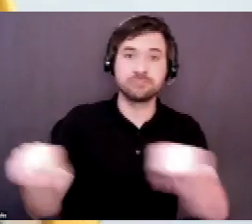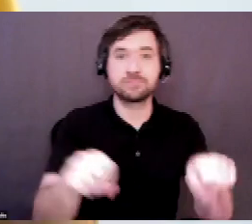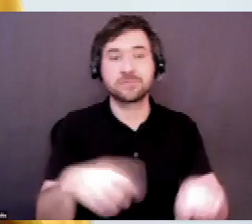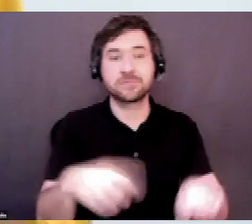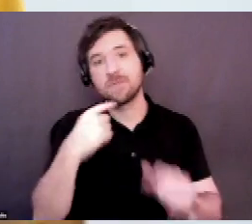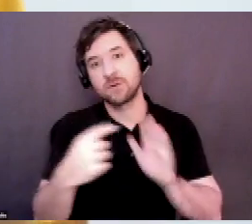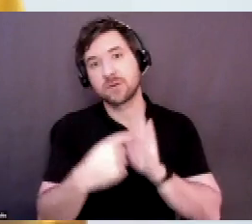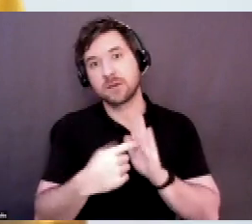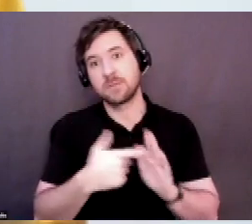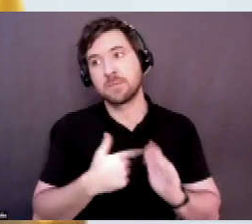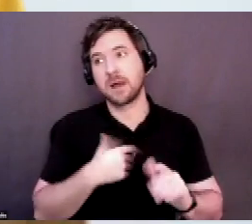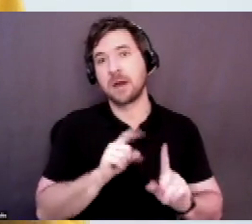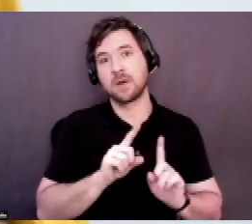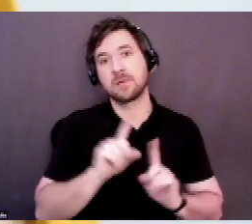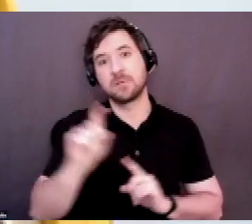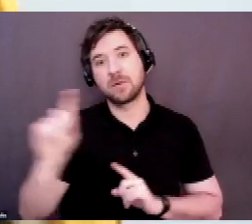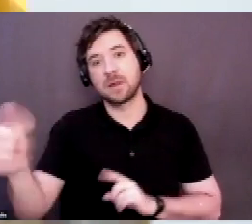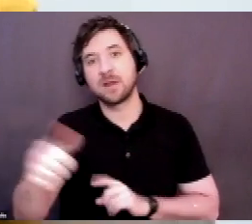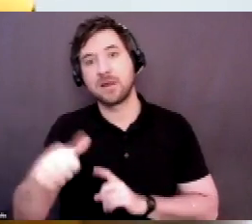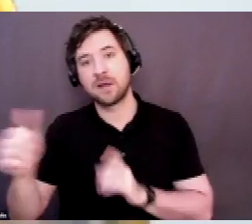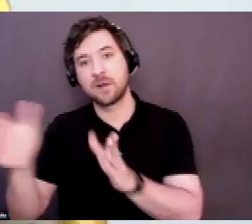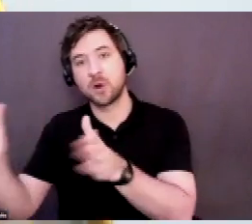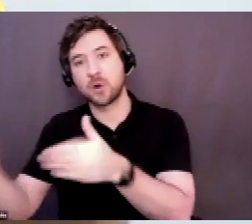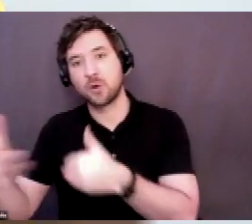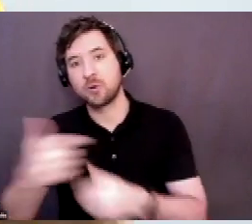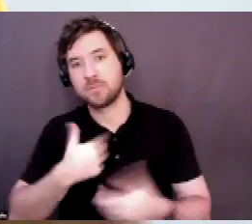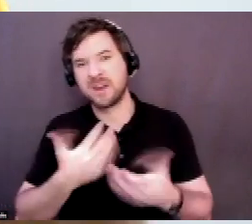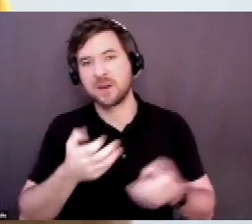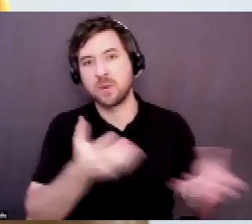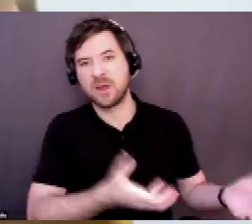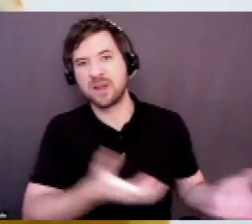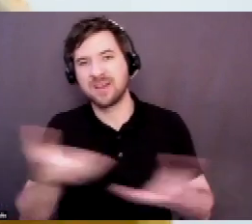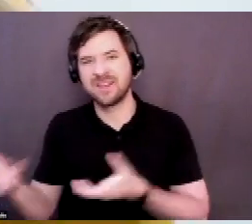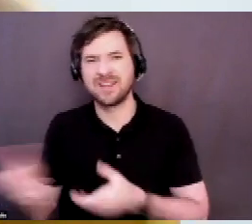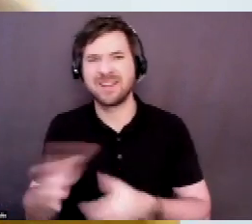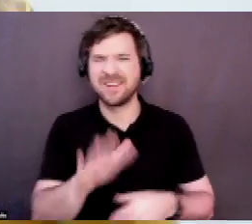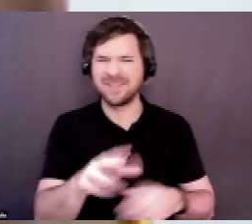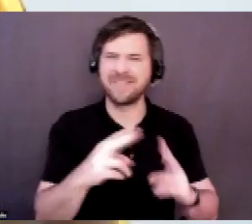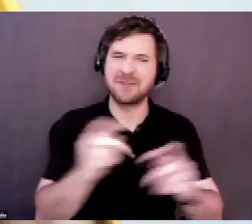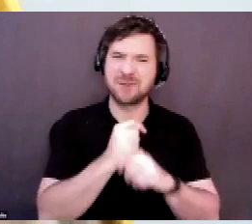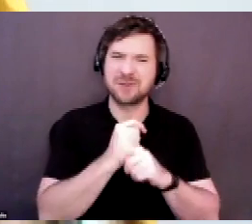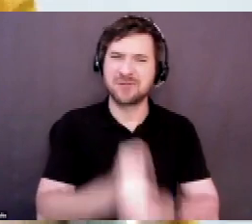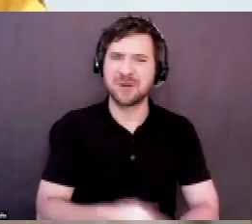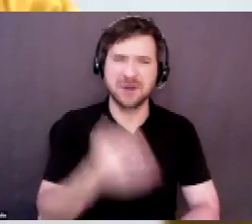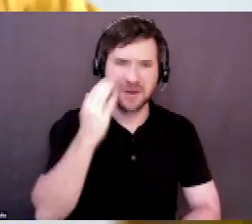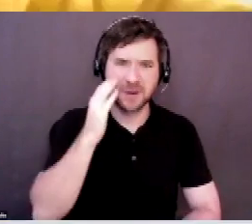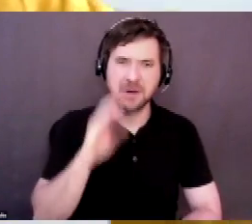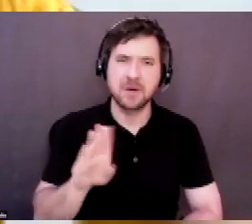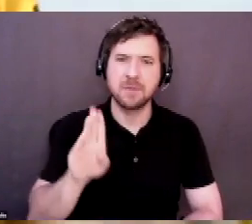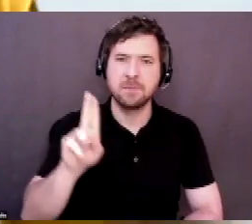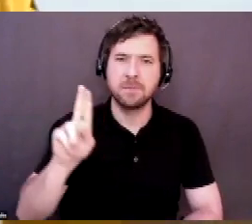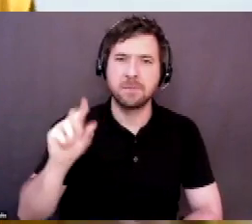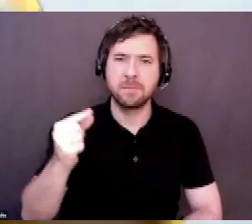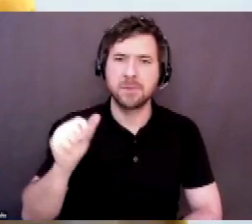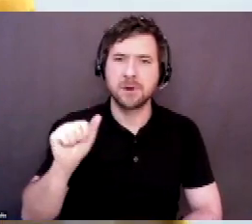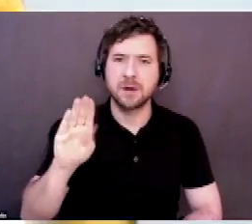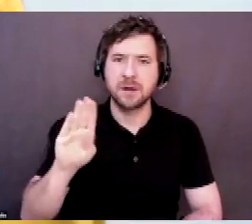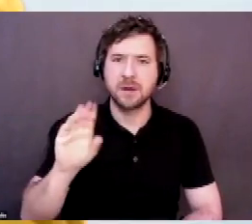I had the carriage. And it was a traditional, like you guys know the Bugaboo. They have different versions for that, but it was like the Bafinette one,